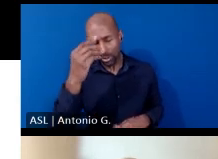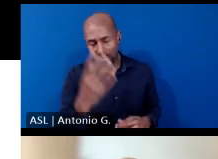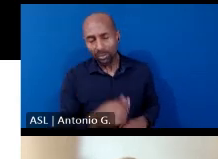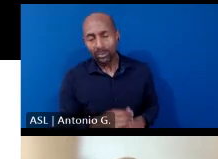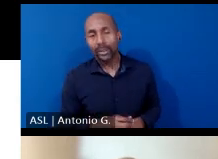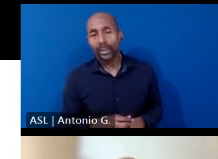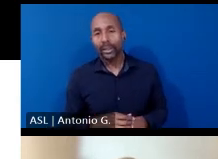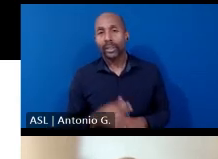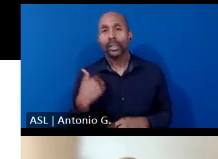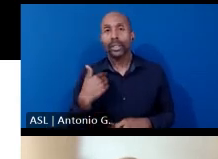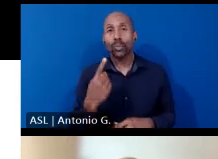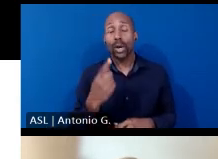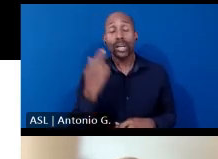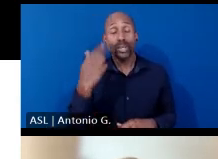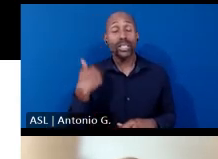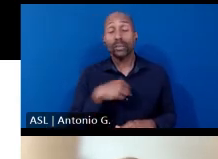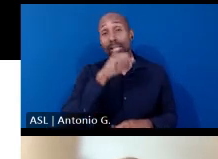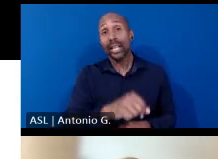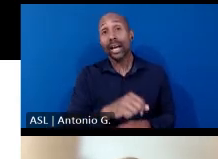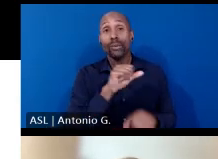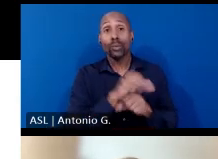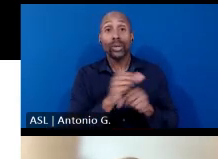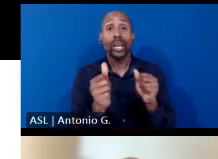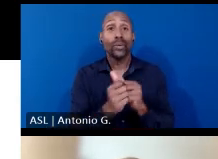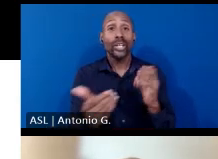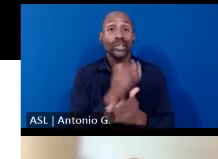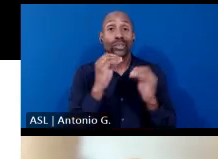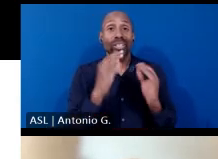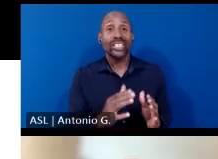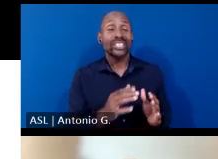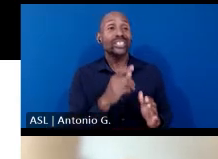work with new teachers is because they are so open to new ideas.